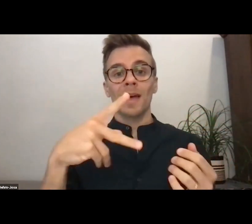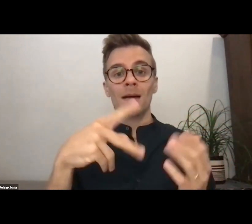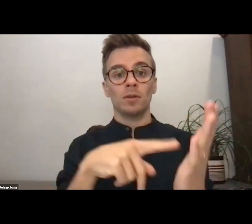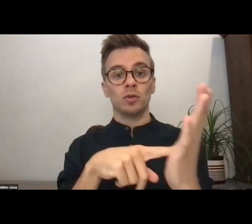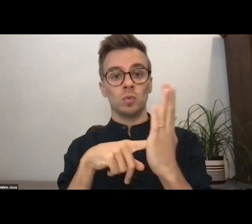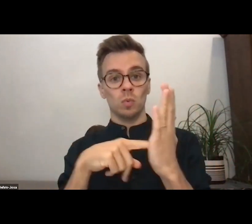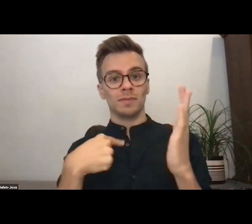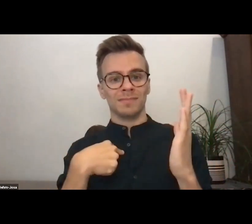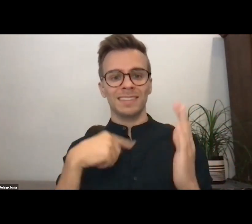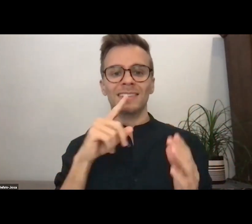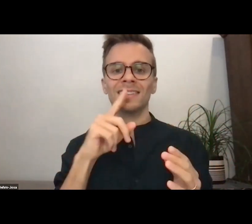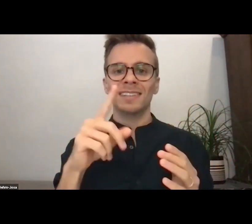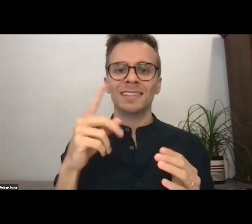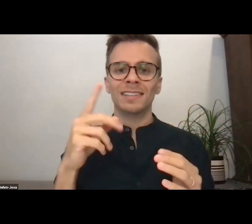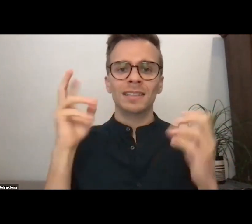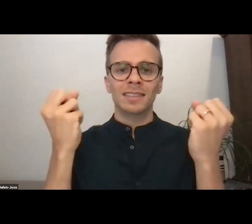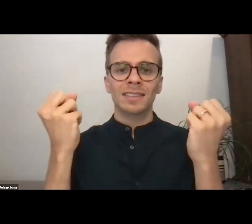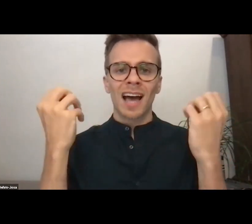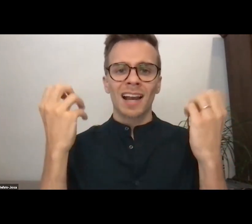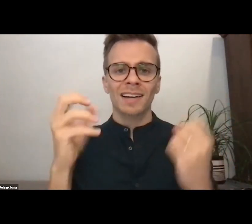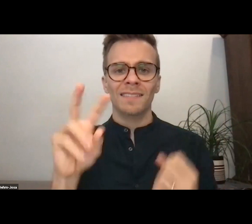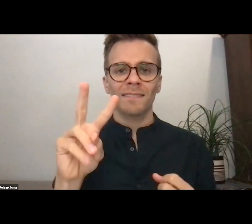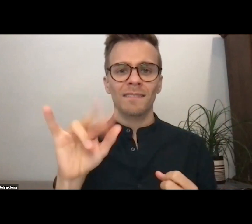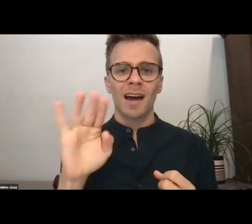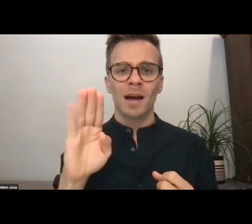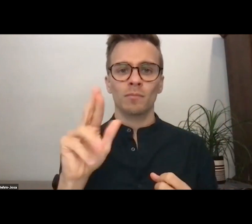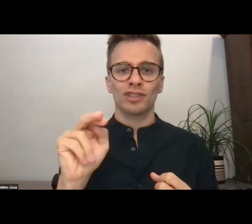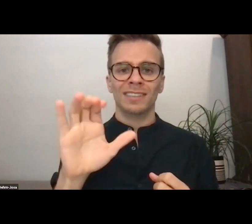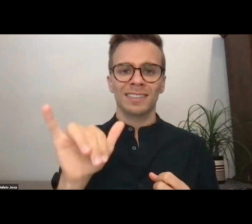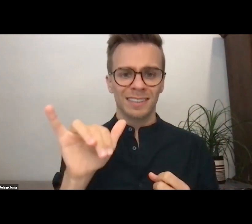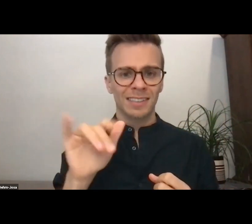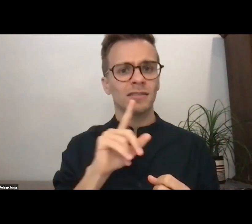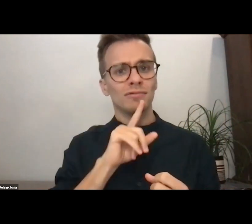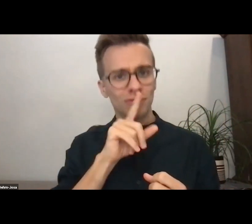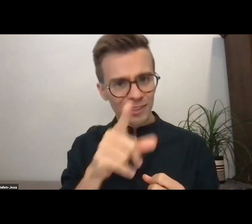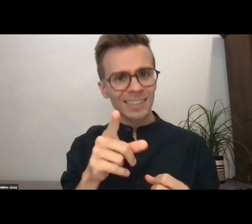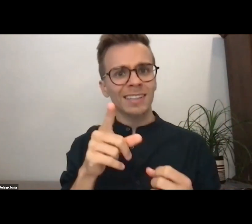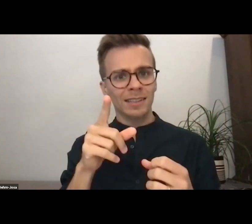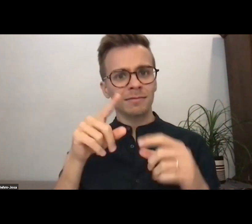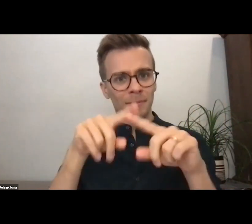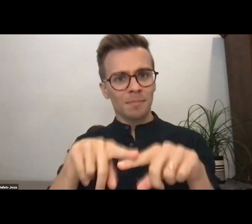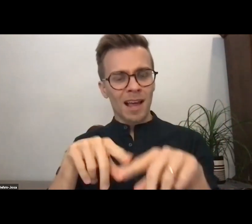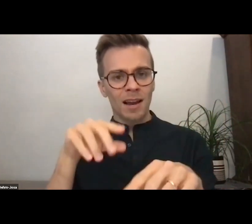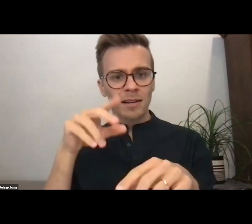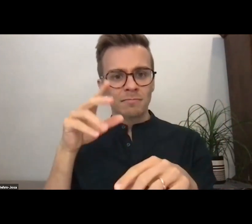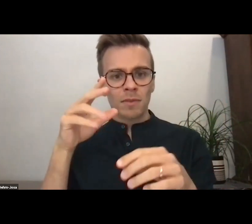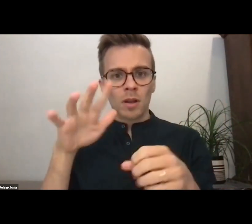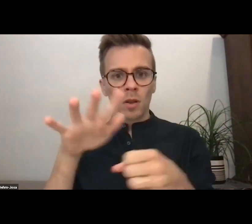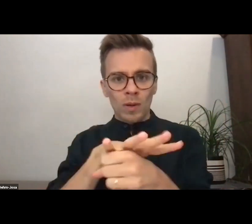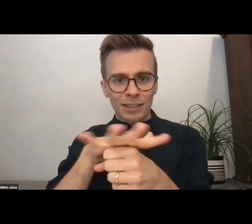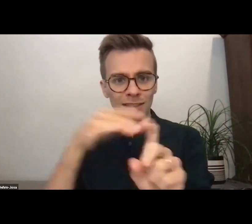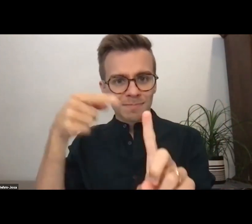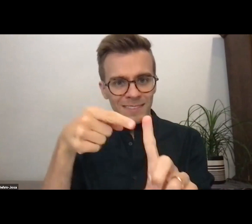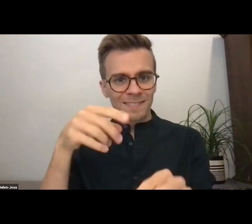And what that particular map shows me is that there is a signing community and ASL vibrancy